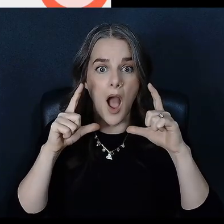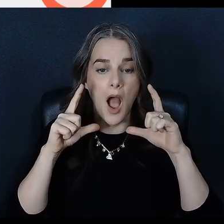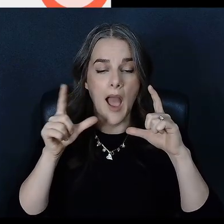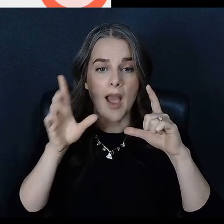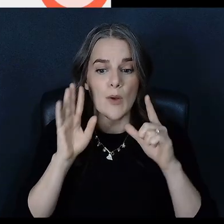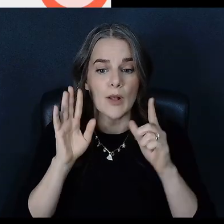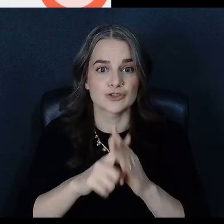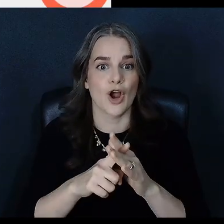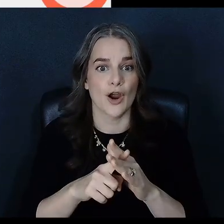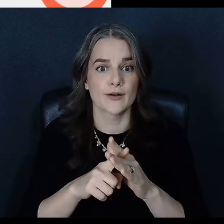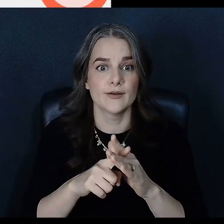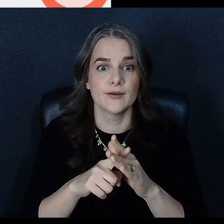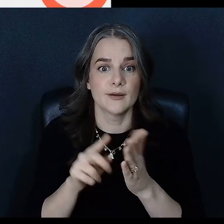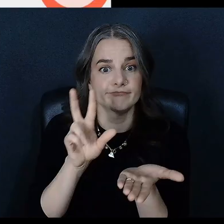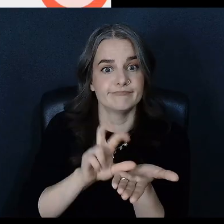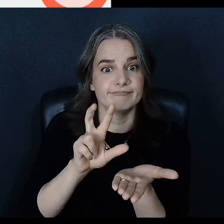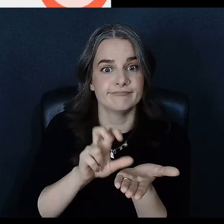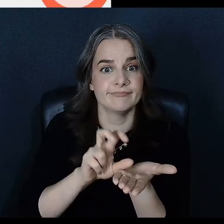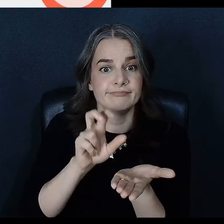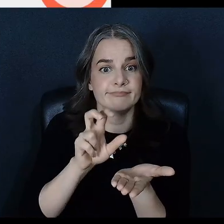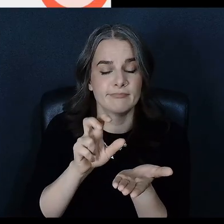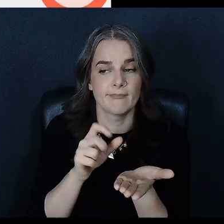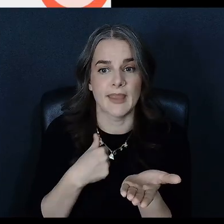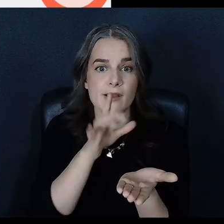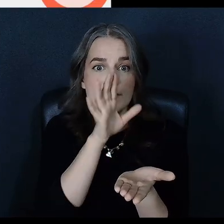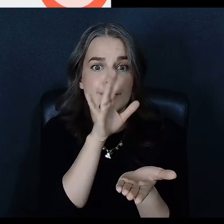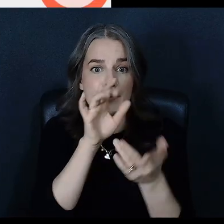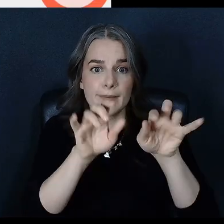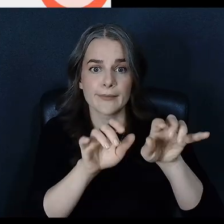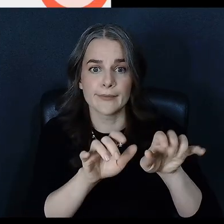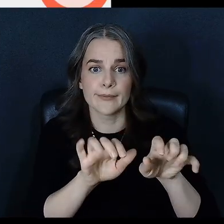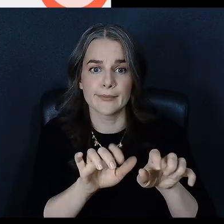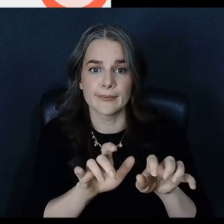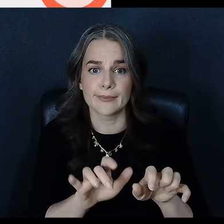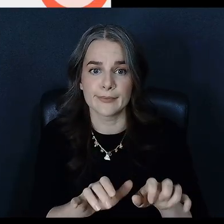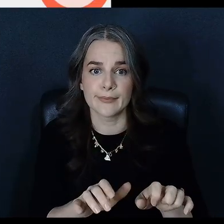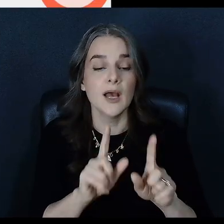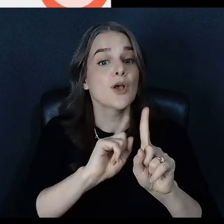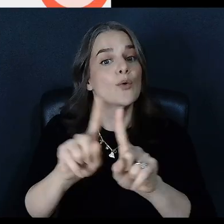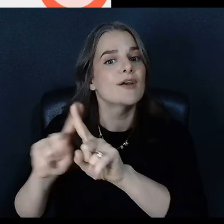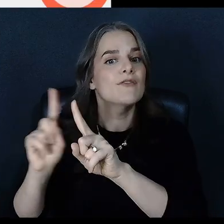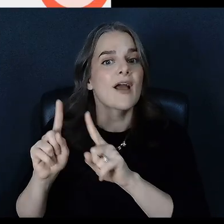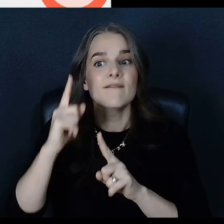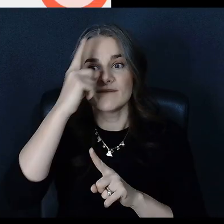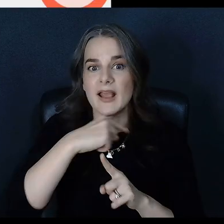So I can use different facial gestures to do functions on the Chromebook.